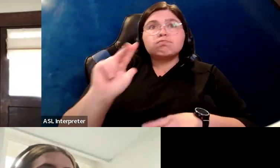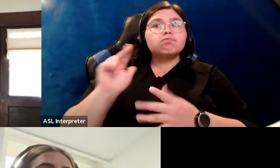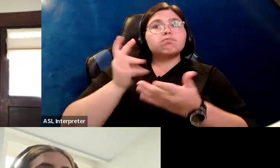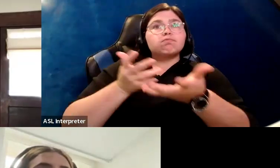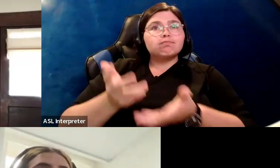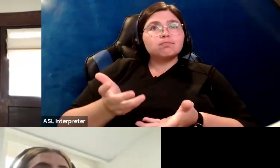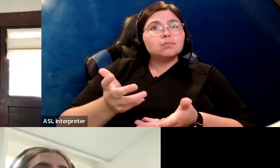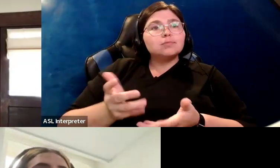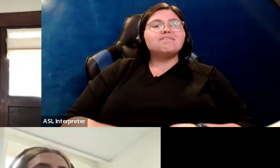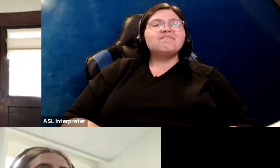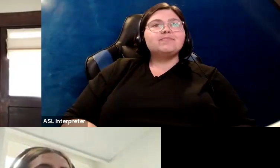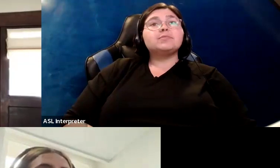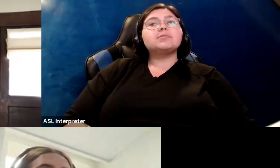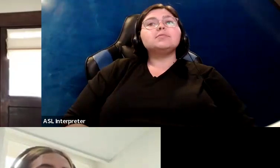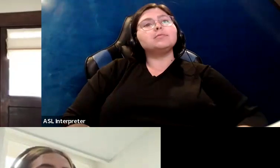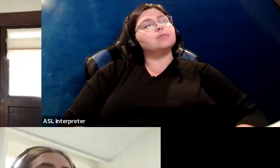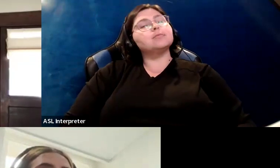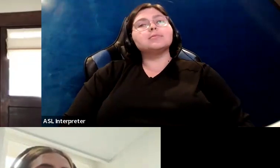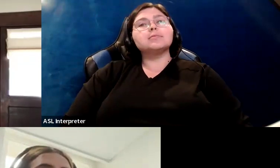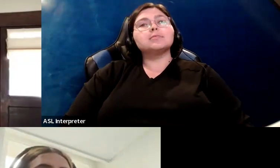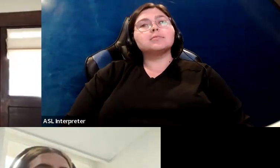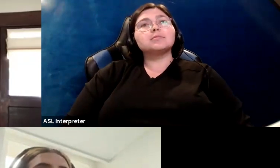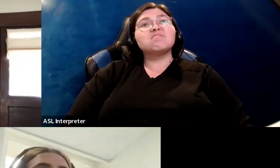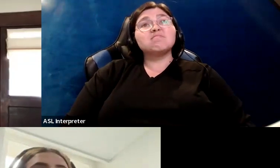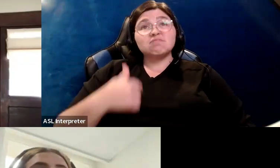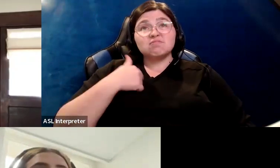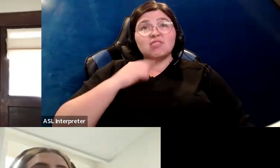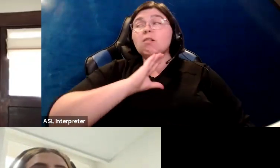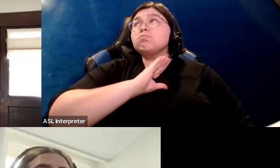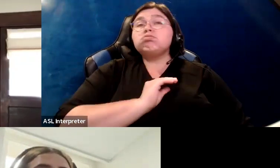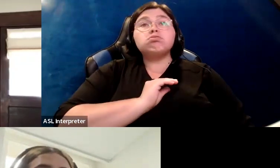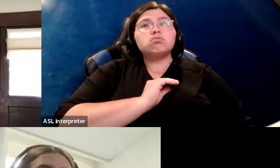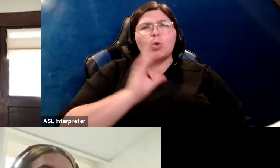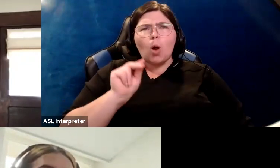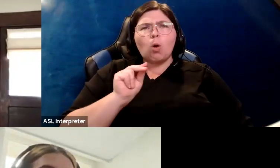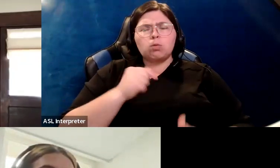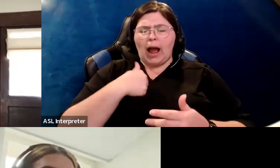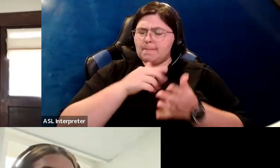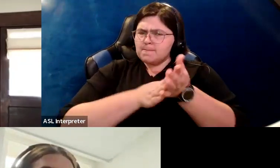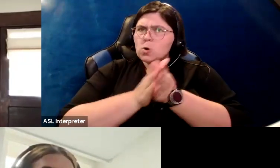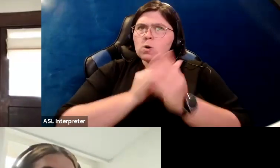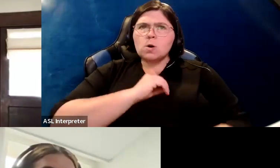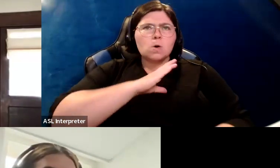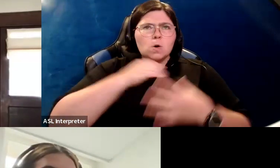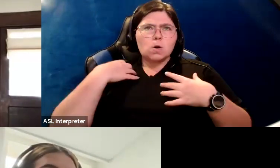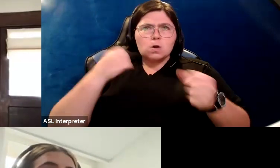However, this didn't discourage me. It fueled my determination to make a difference.